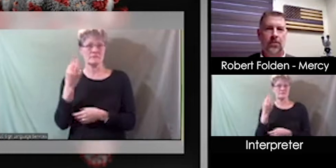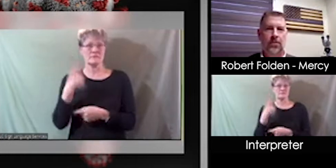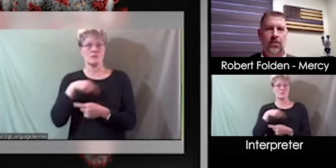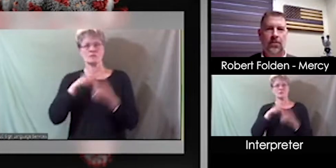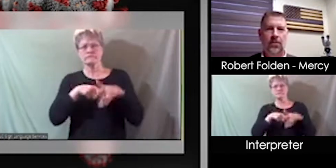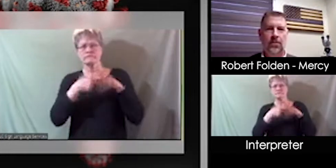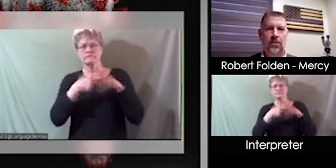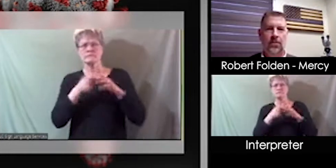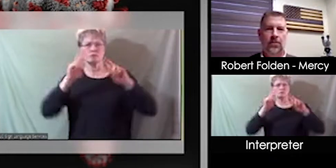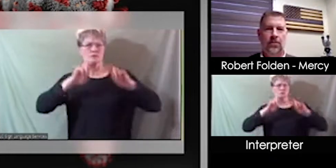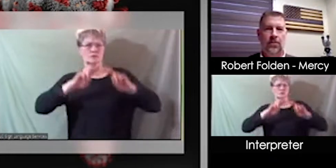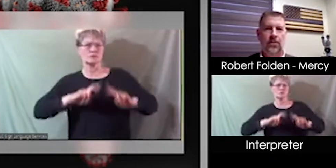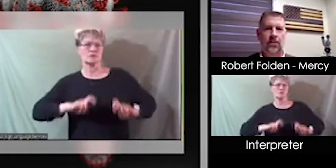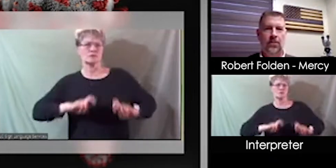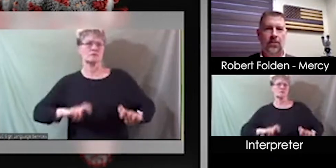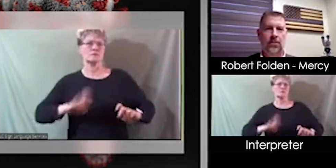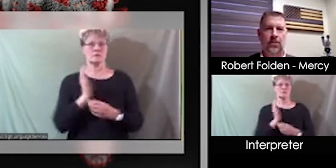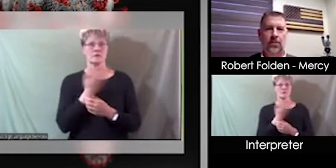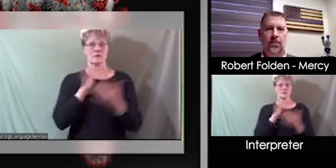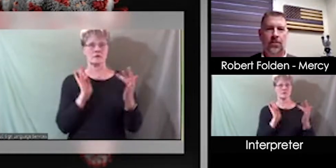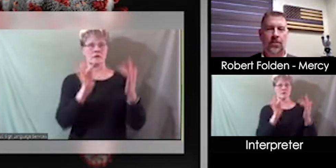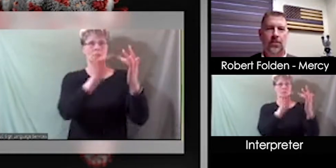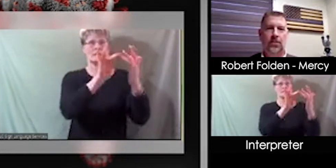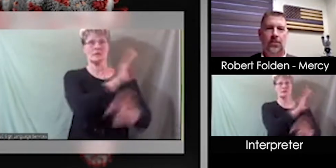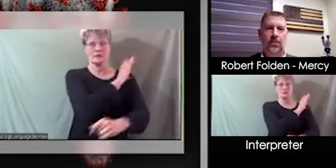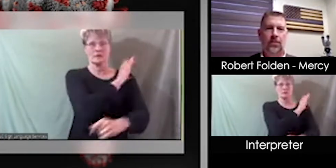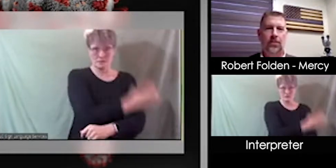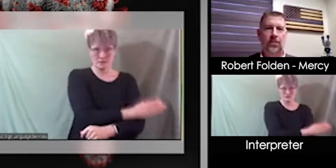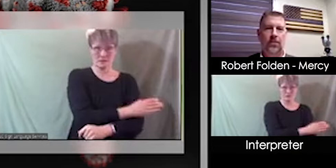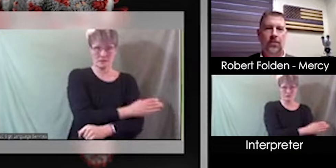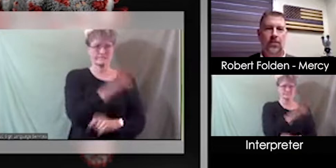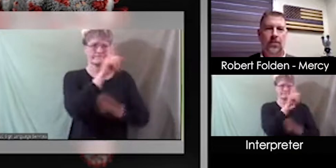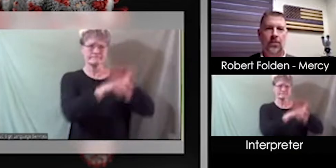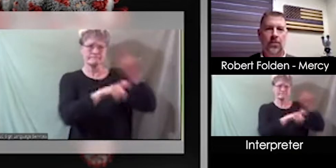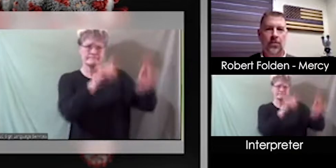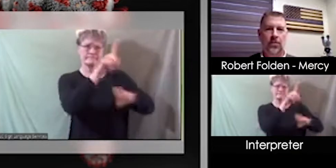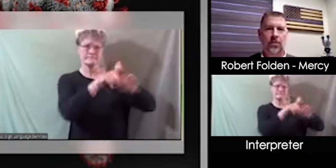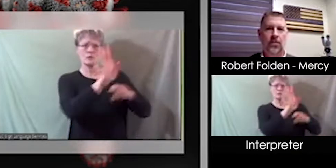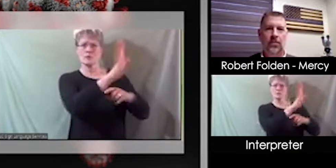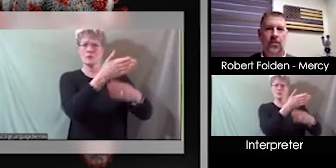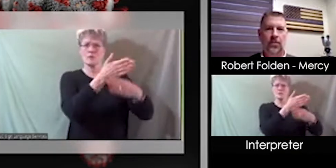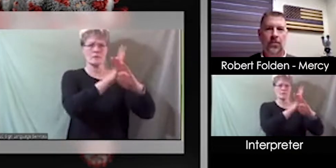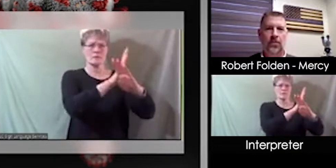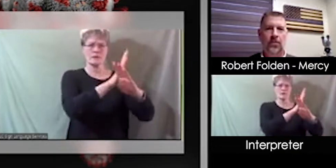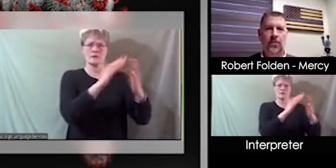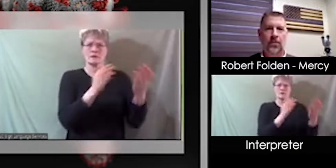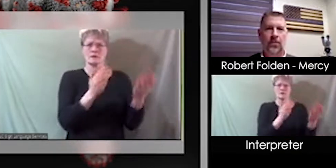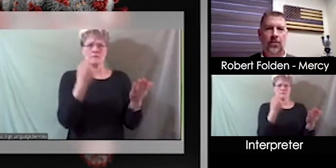outpatient clinics to find out what their barriers are to collecting specimens and sending out to private labs.